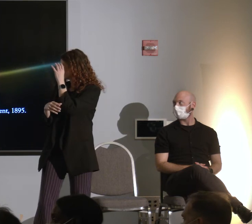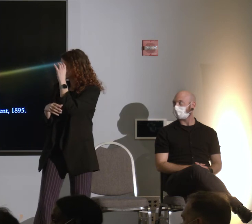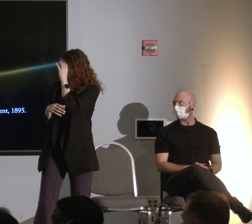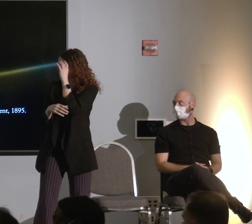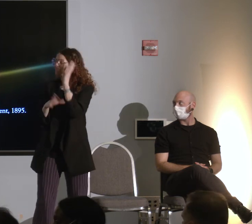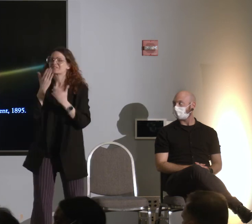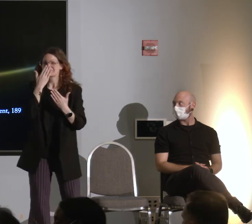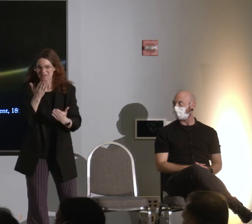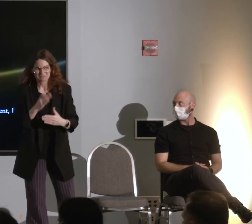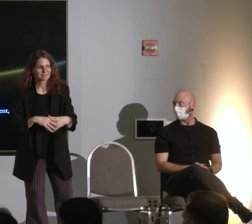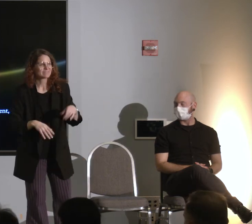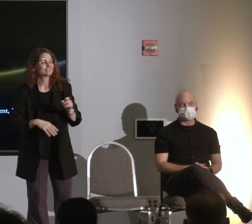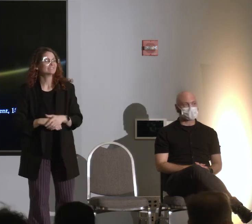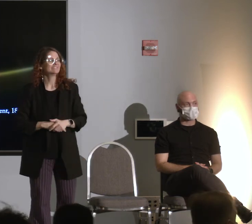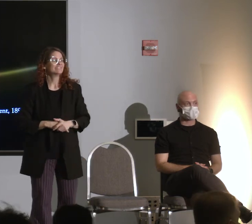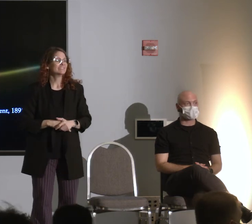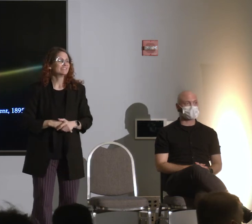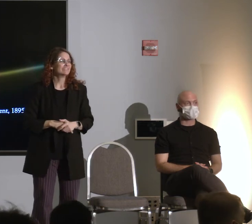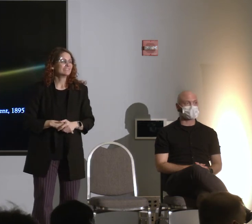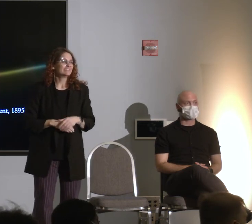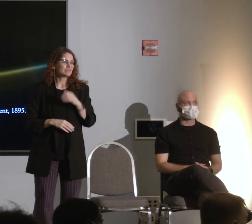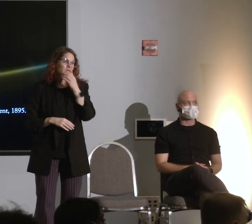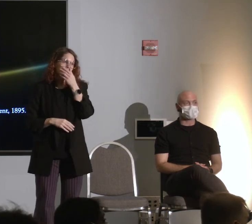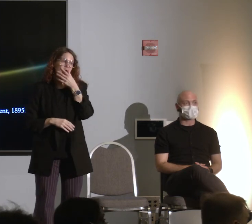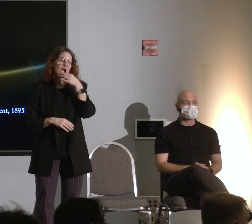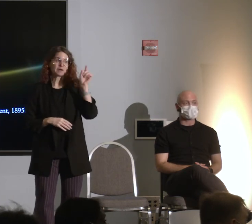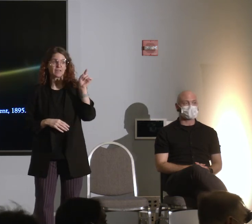Thank you. Jojo! Staff: Excuse me, sir, go ahead and speak clearly